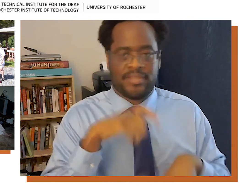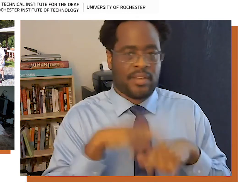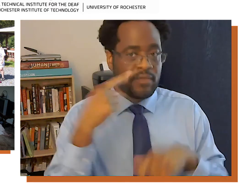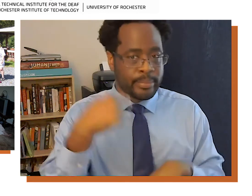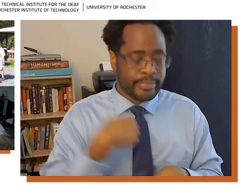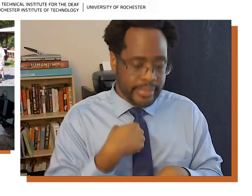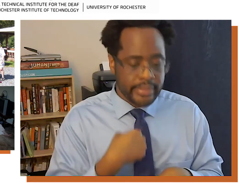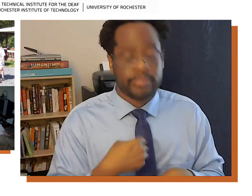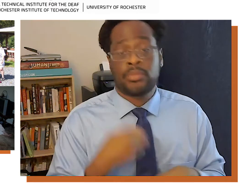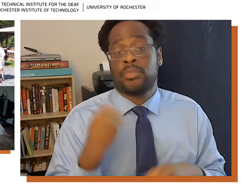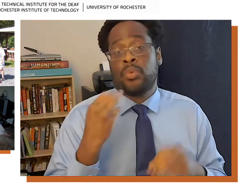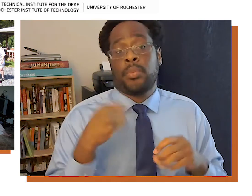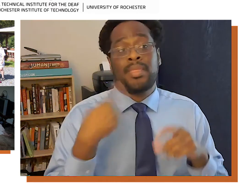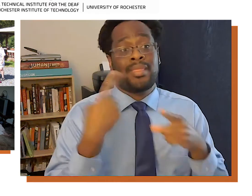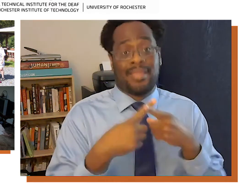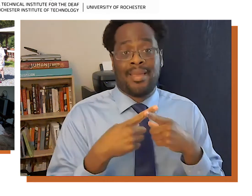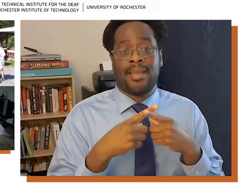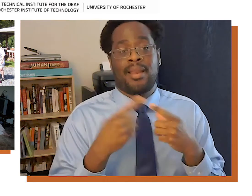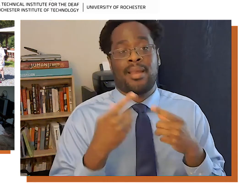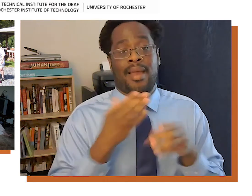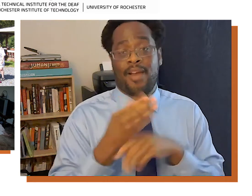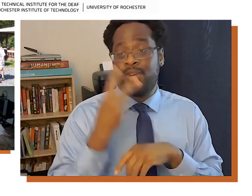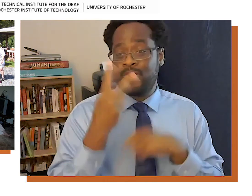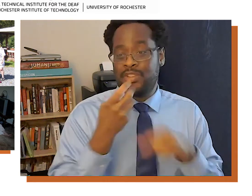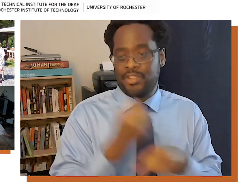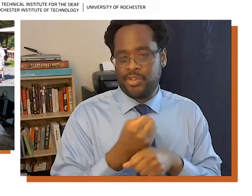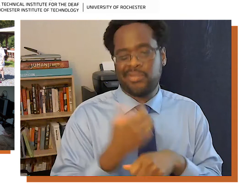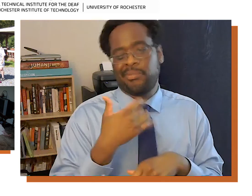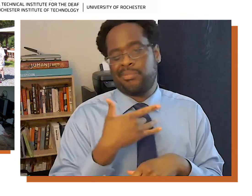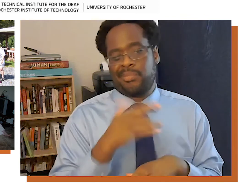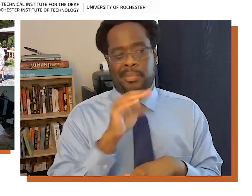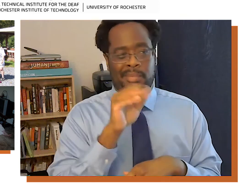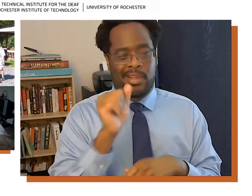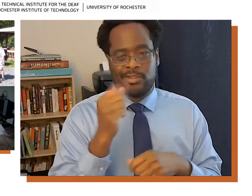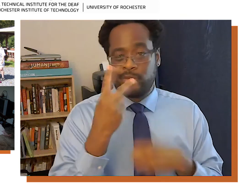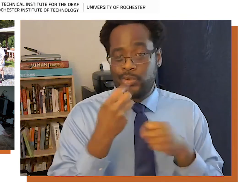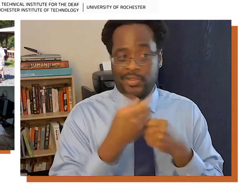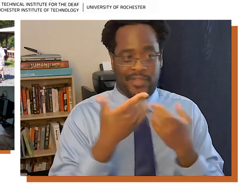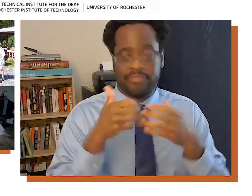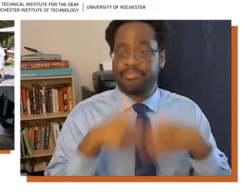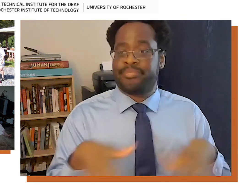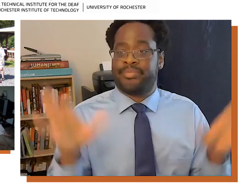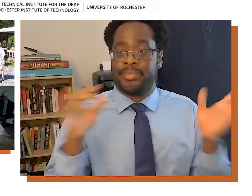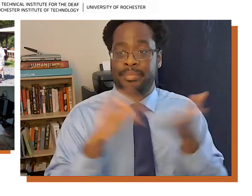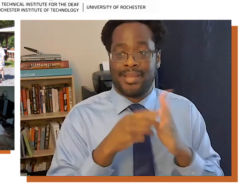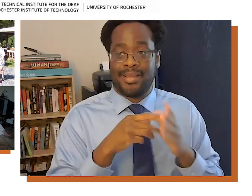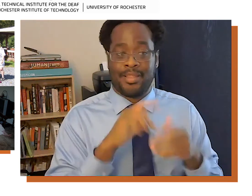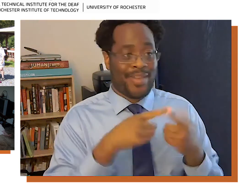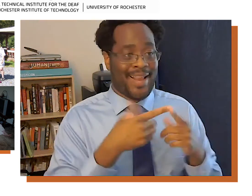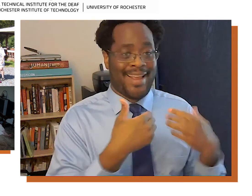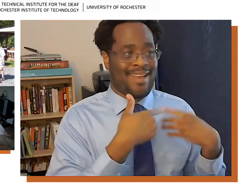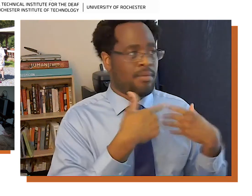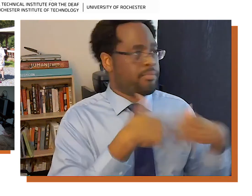and that was a very strange time for me in some ways, so after my two years in the master's program,